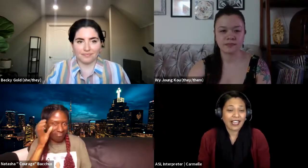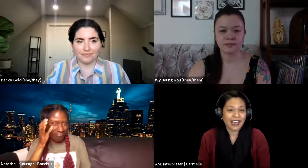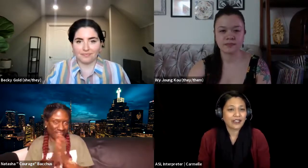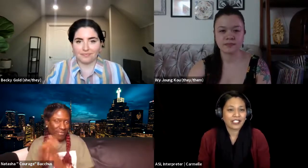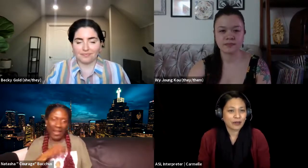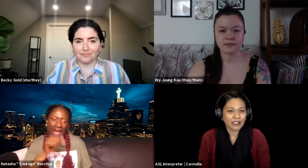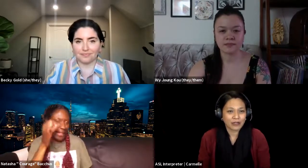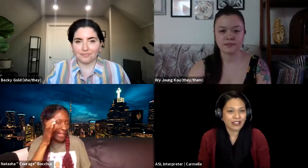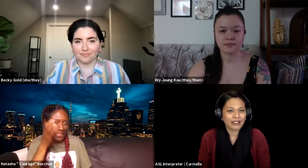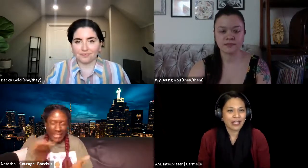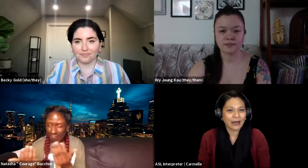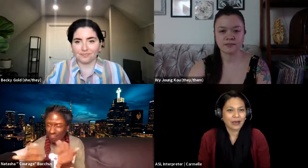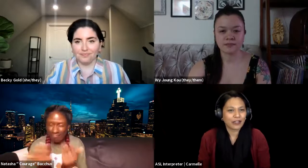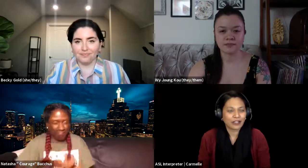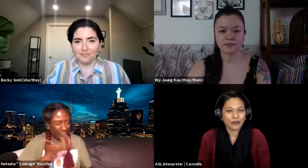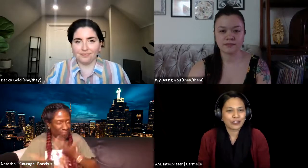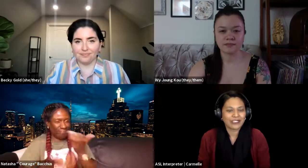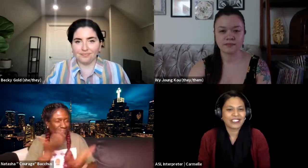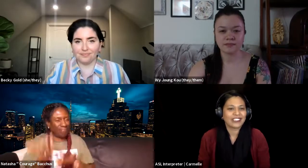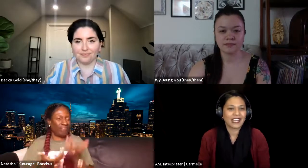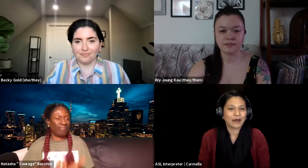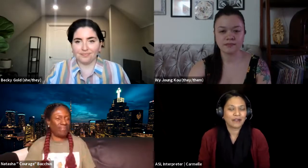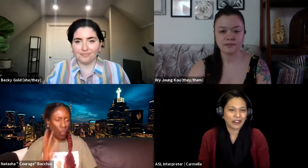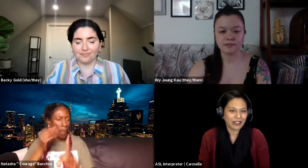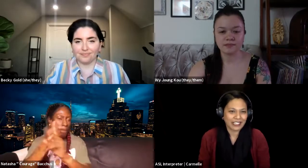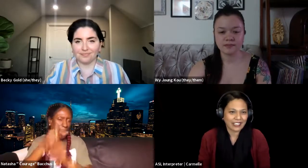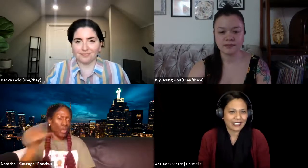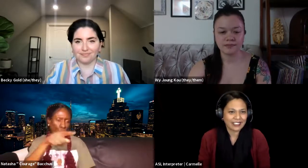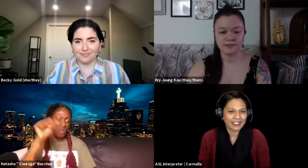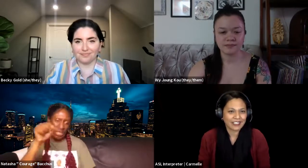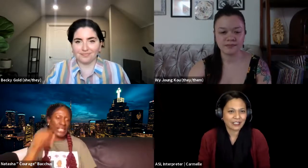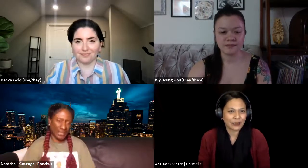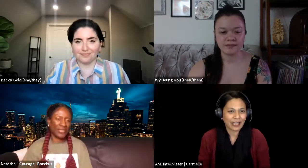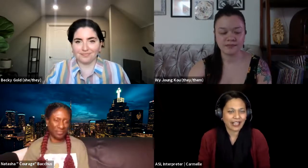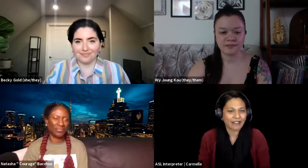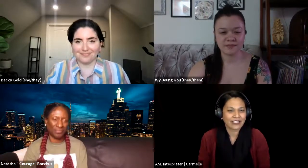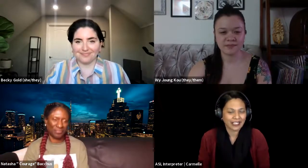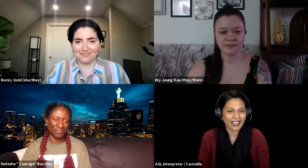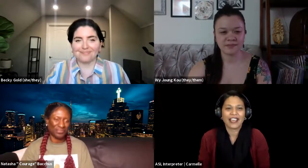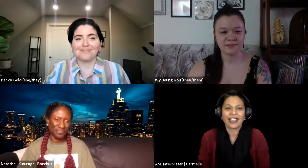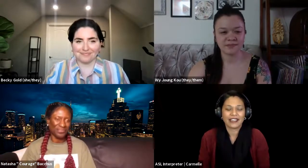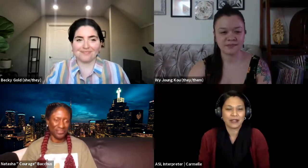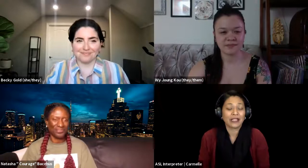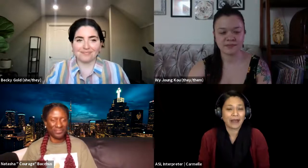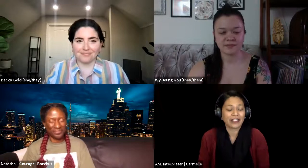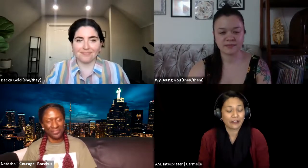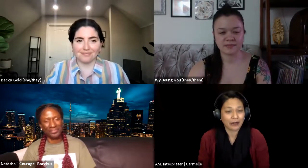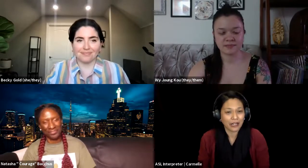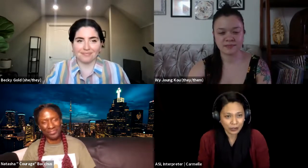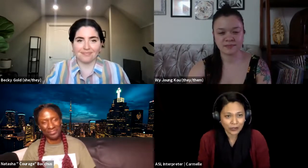and how they express themselves i'm looking forward to this and i'm very excited to listen to what they have to say and it will impact everyone i'm sure